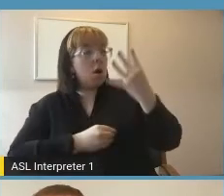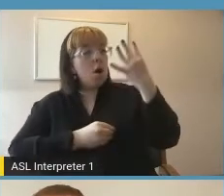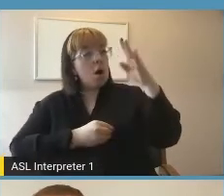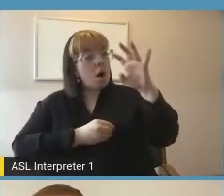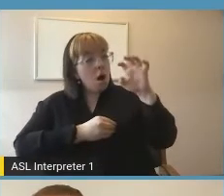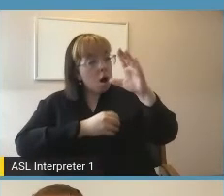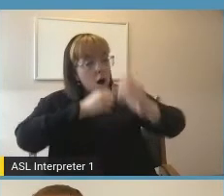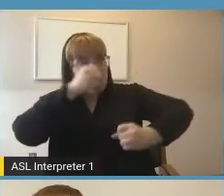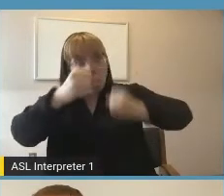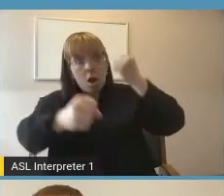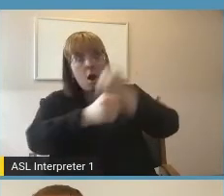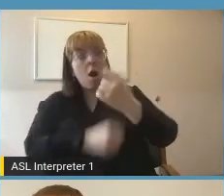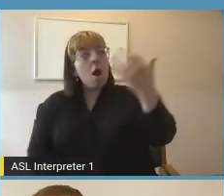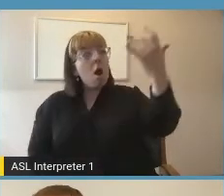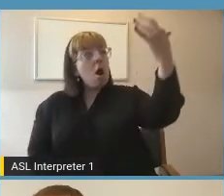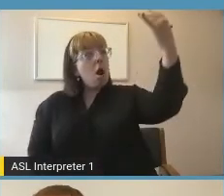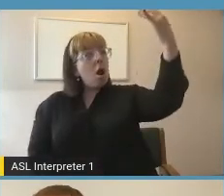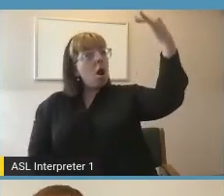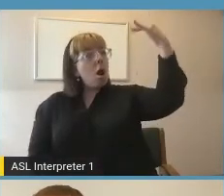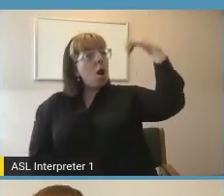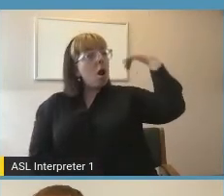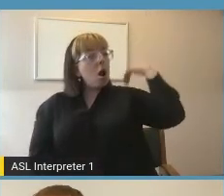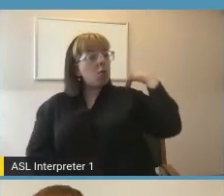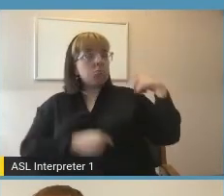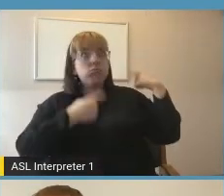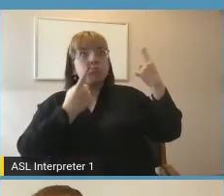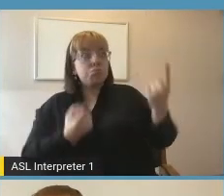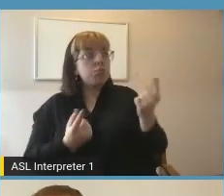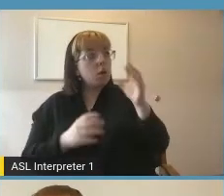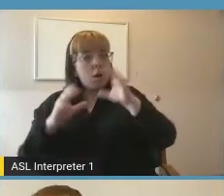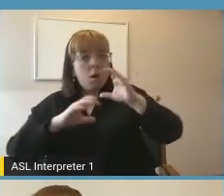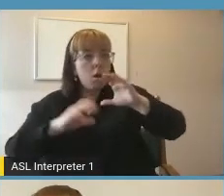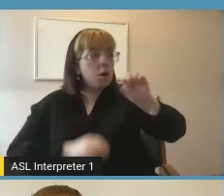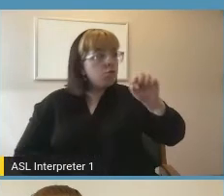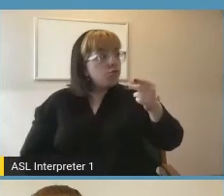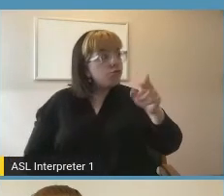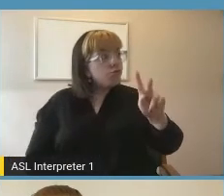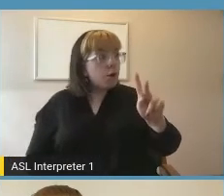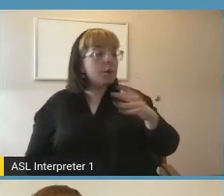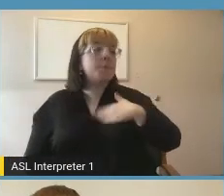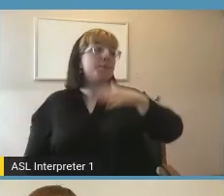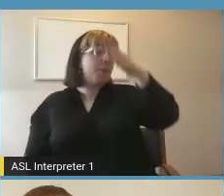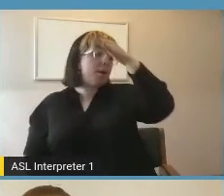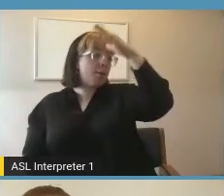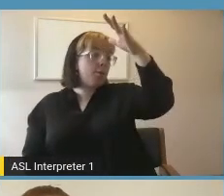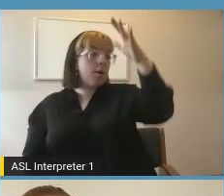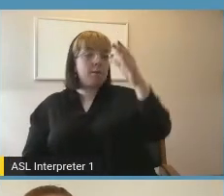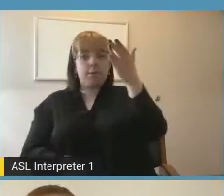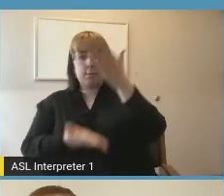with gaps though. And when my grandfather stopped hunting sharks back then he used to